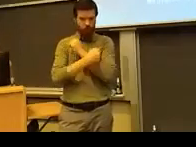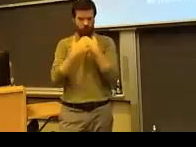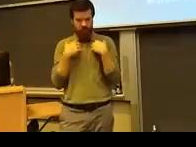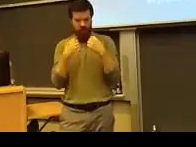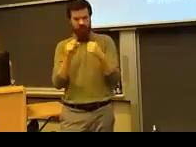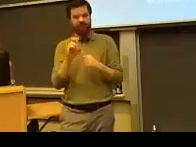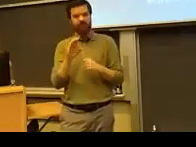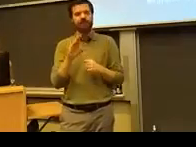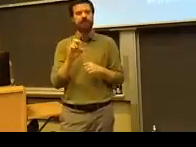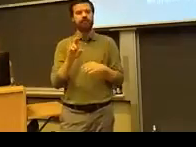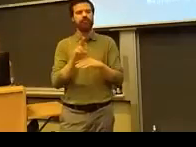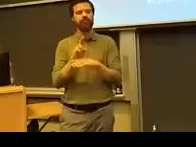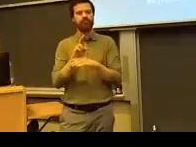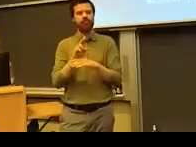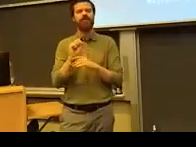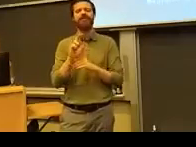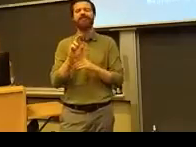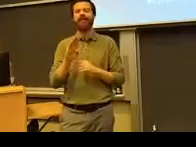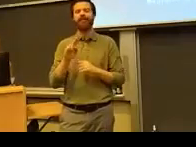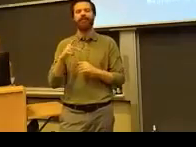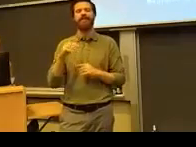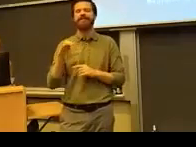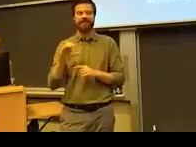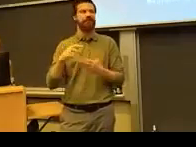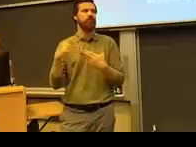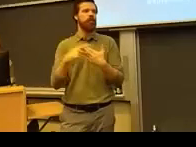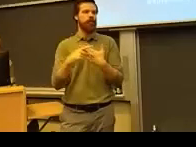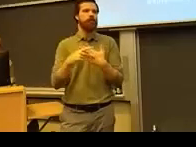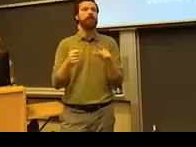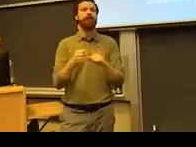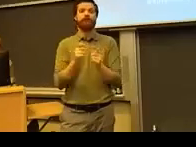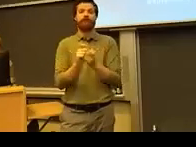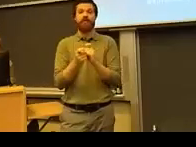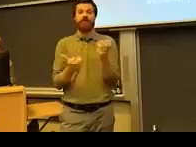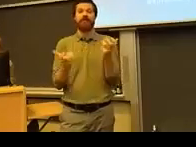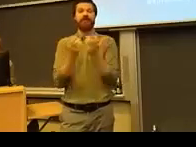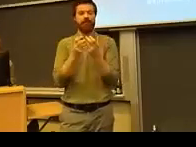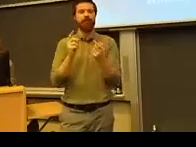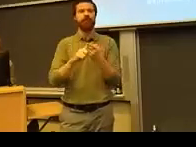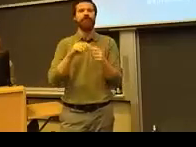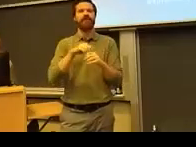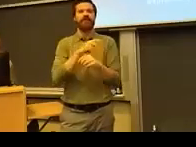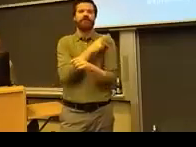primary care or subpc program adapting its goals to the inpatient medical side um by joining the